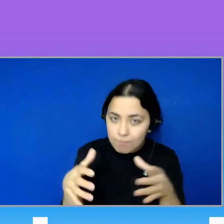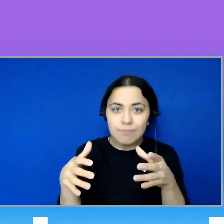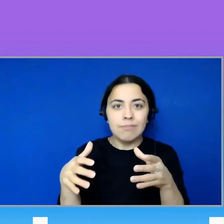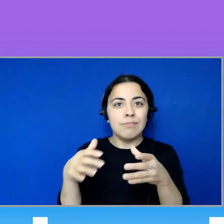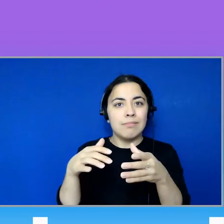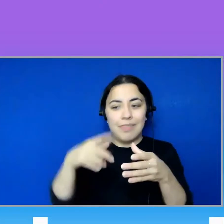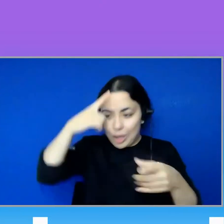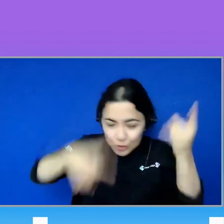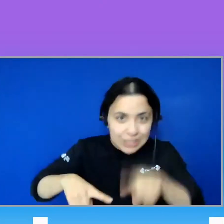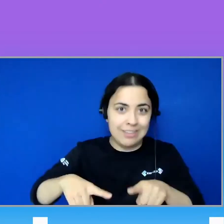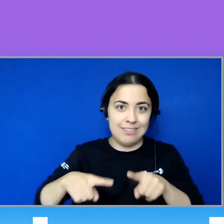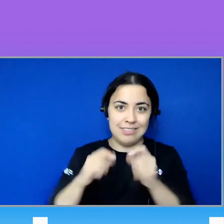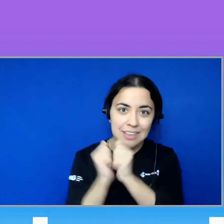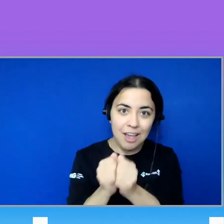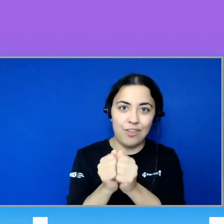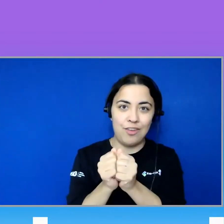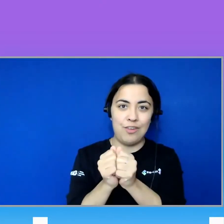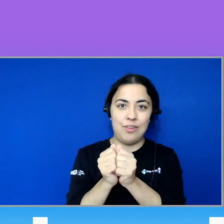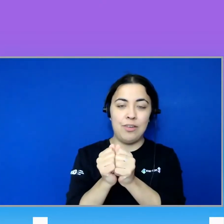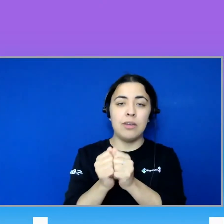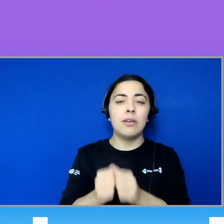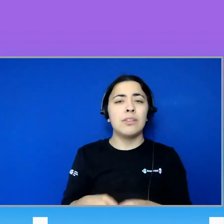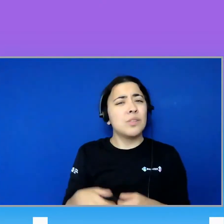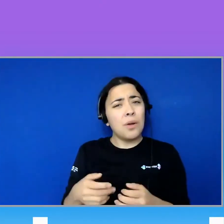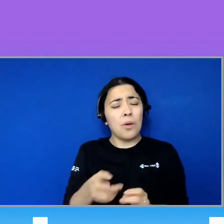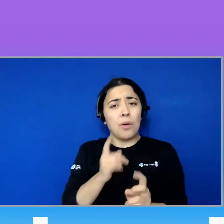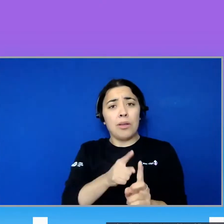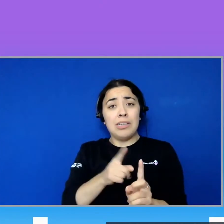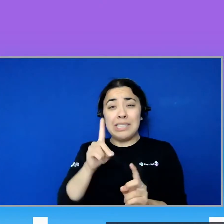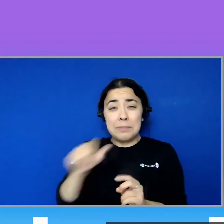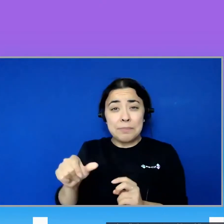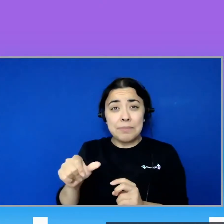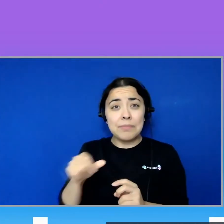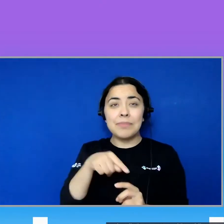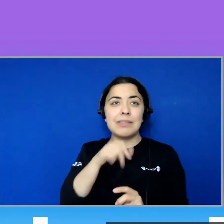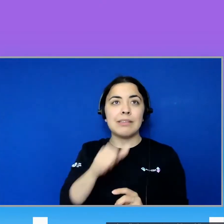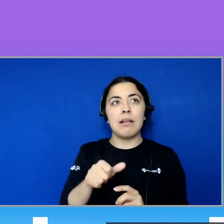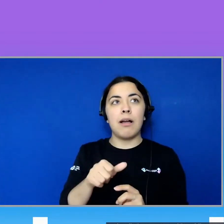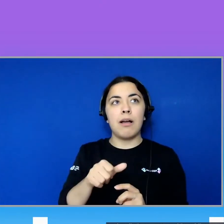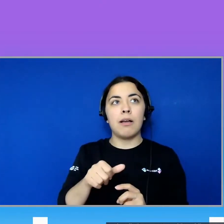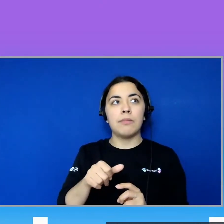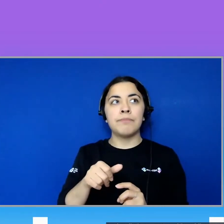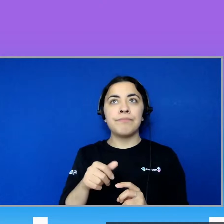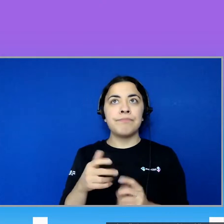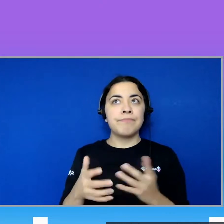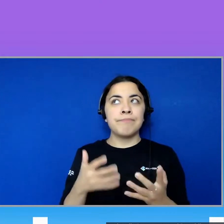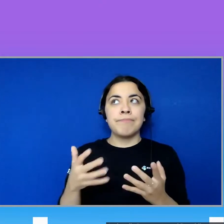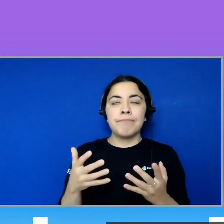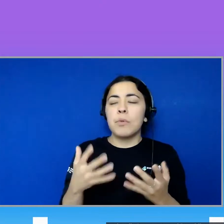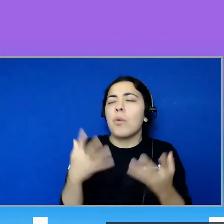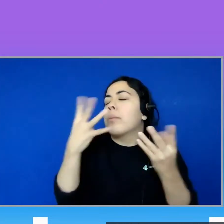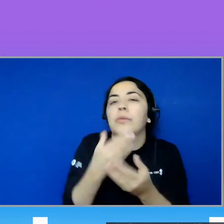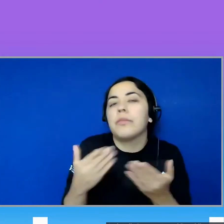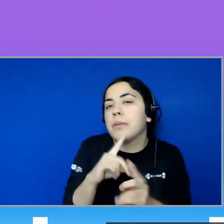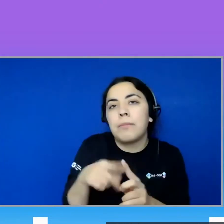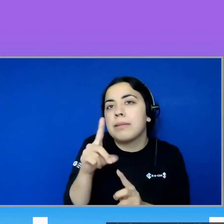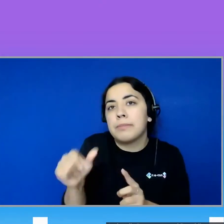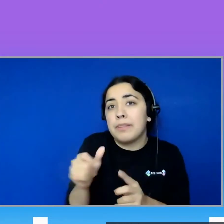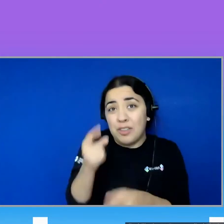together. And when it comes down to it, disability is not I mean, disability is the beautiful